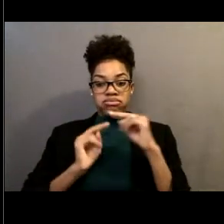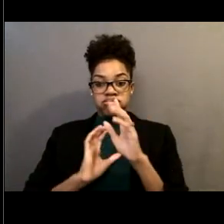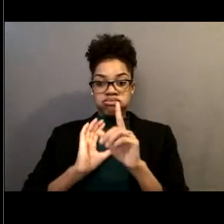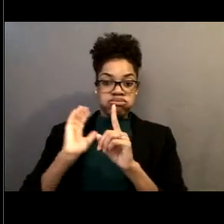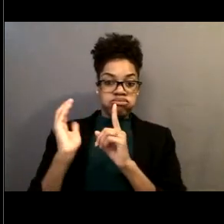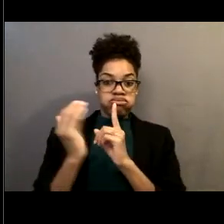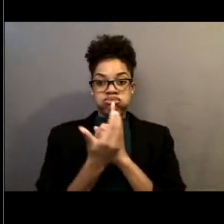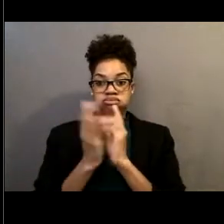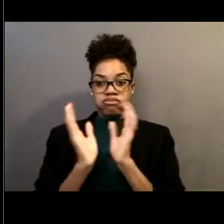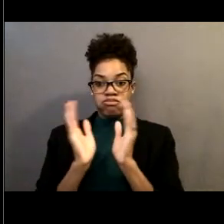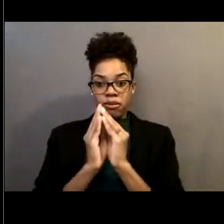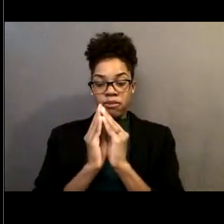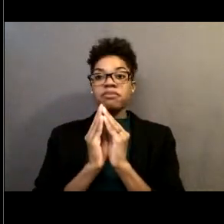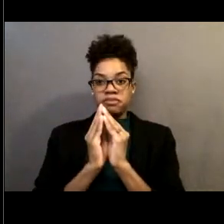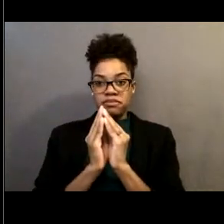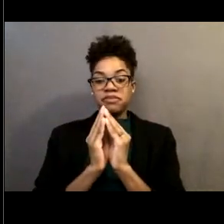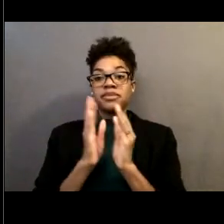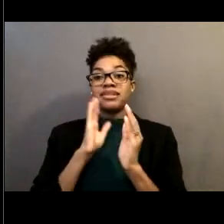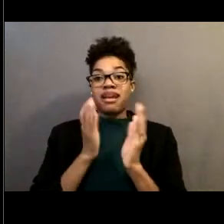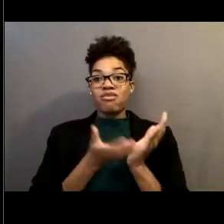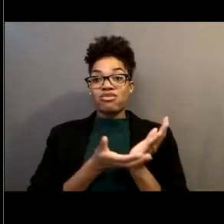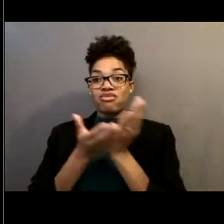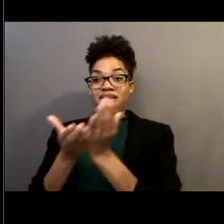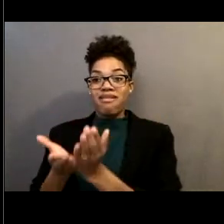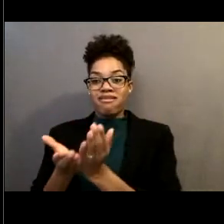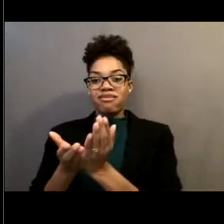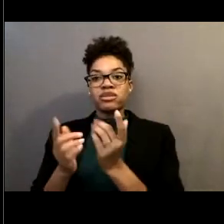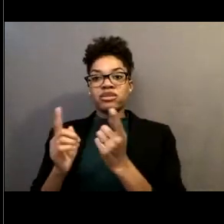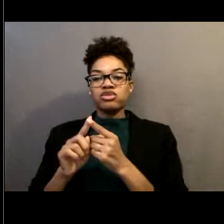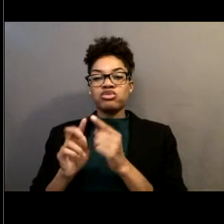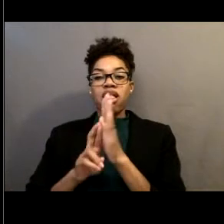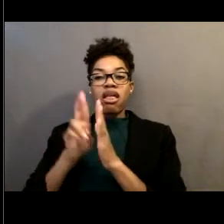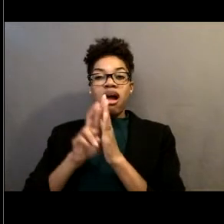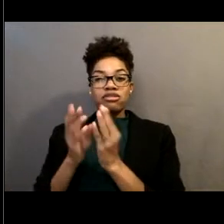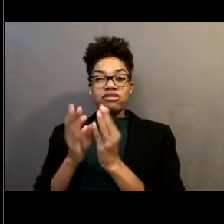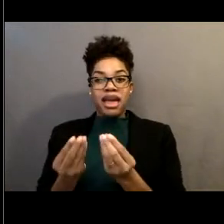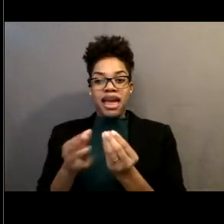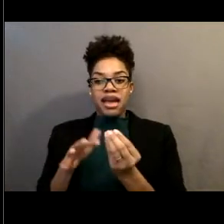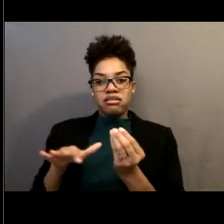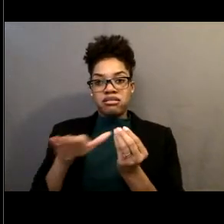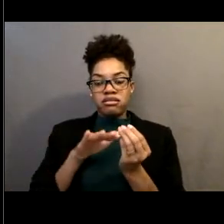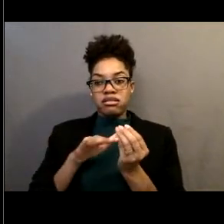And we literally, as you can see on the right, we kind of raise it up to the top of the rocket and place it on top of the rocket.